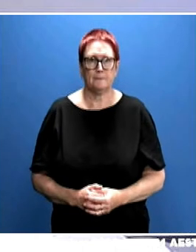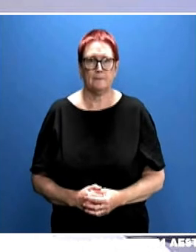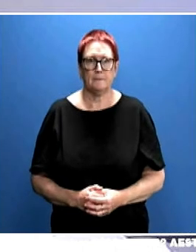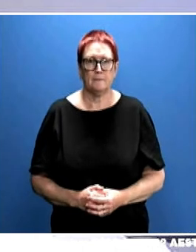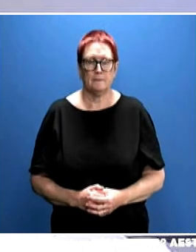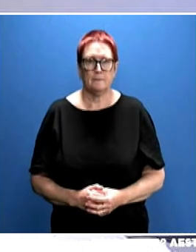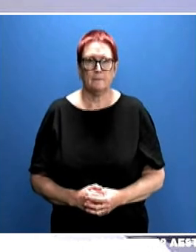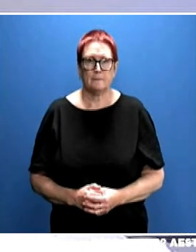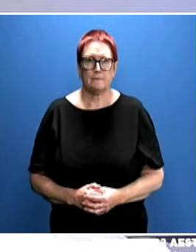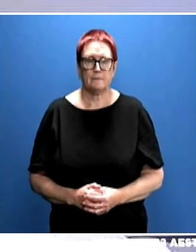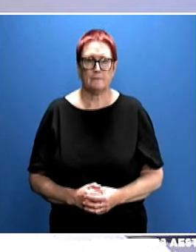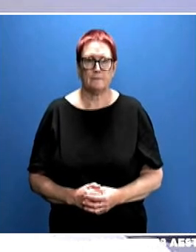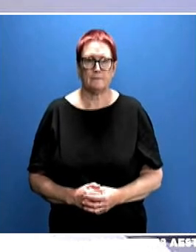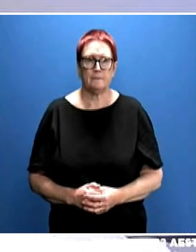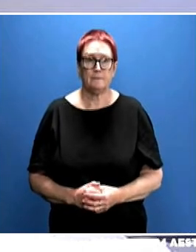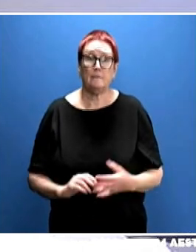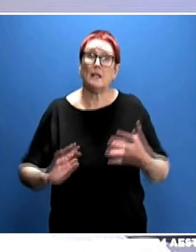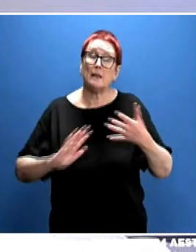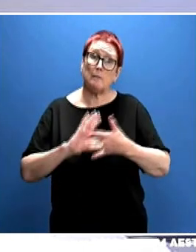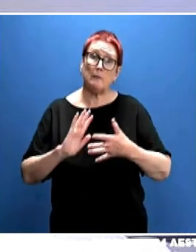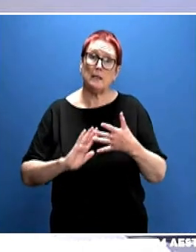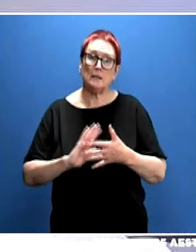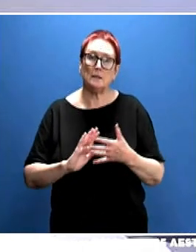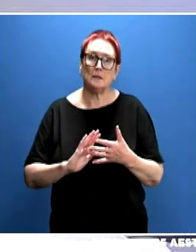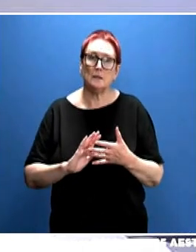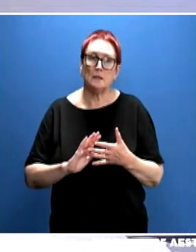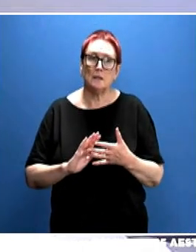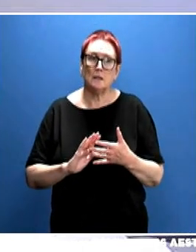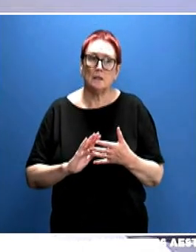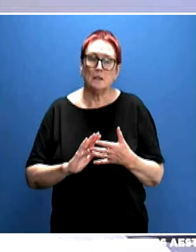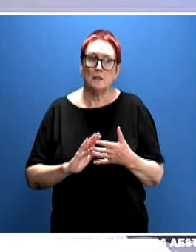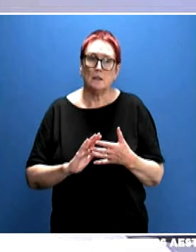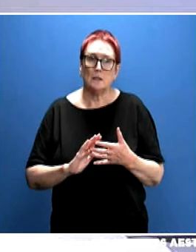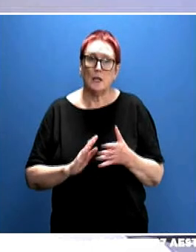Does that mean that in theory at least, immediately prior to being put